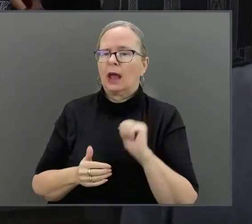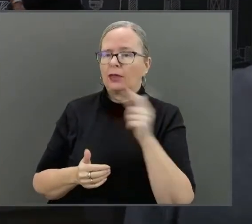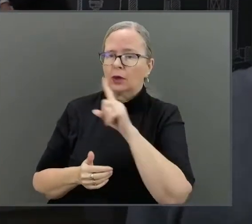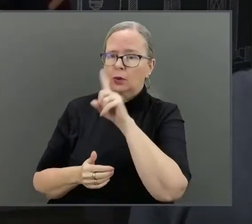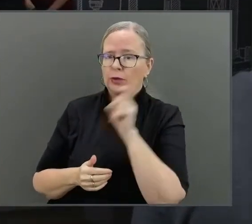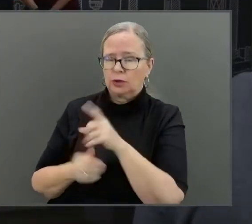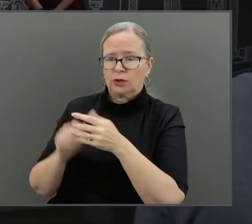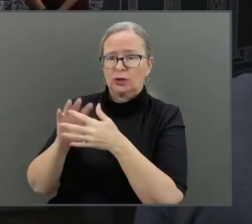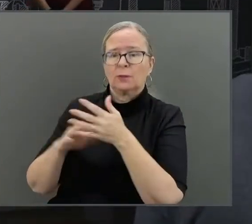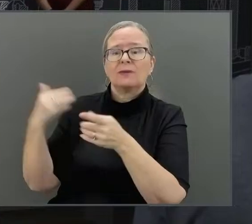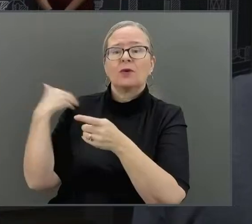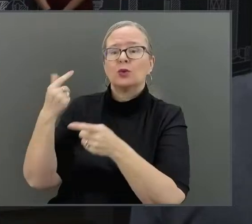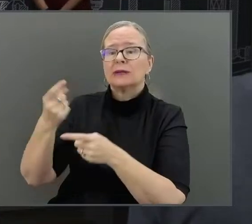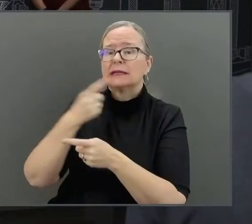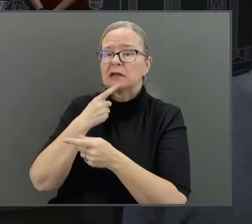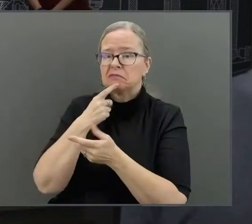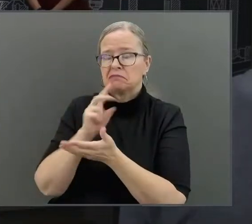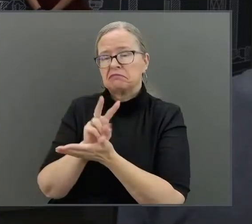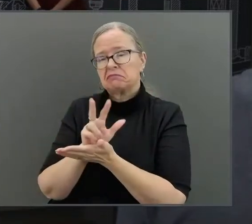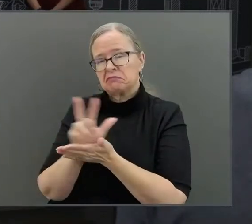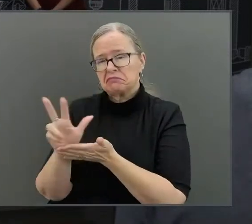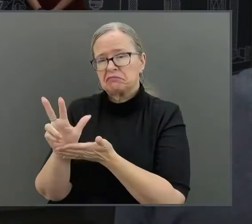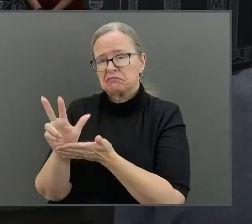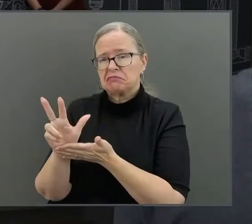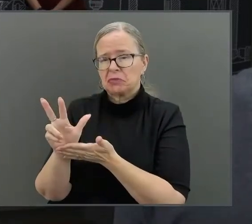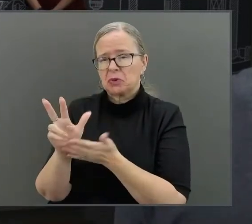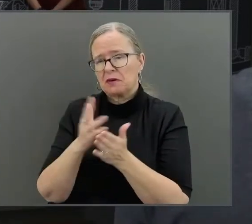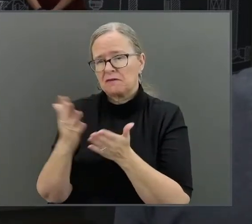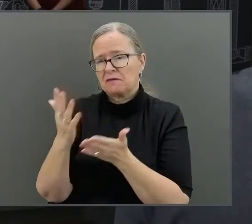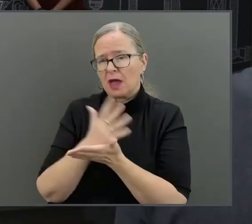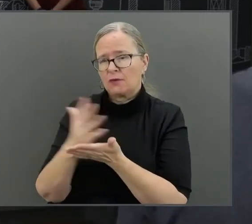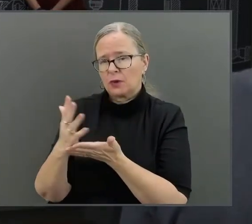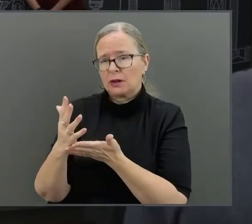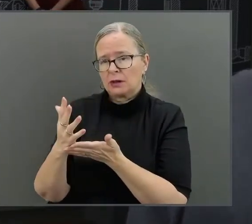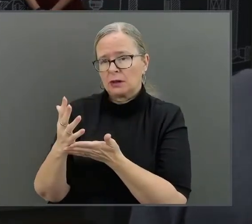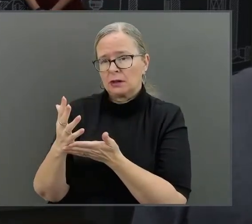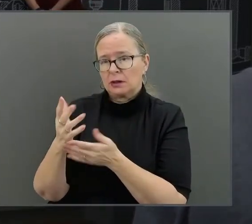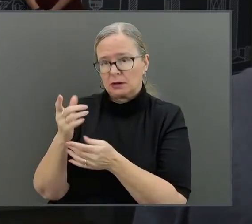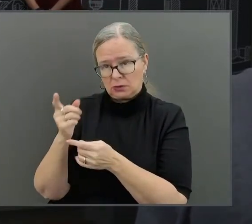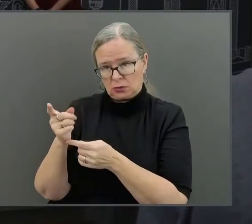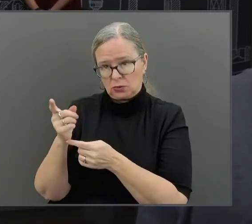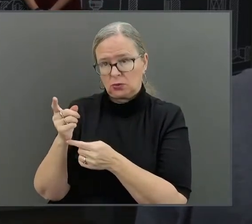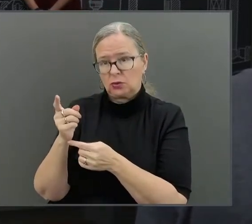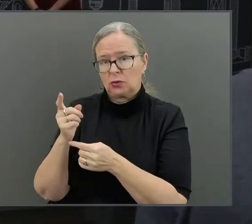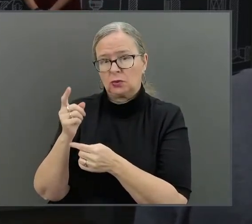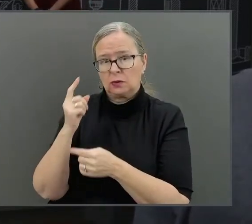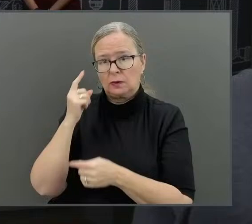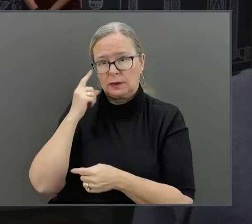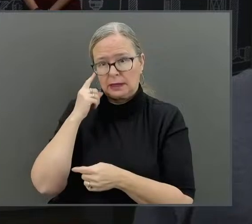maybe just um how why are we able to get closer to 3 weeks and what would it have been to be at